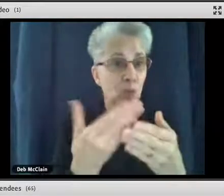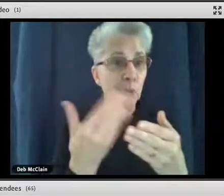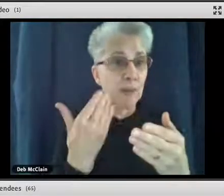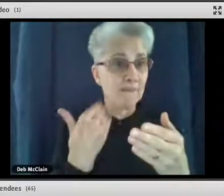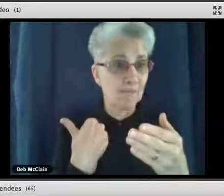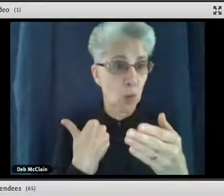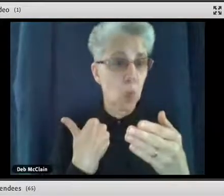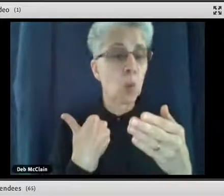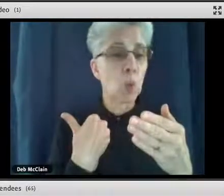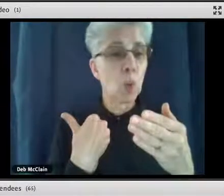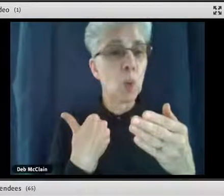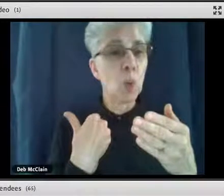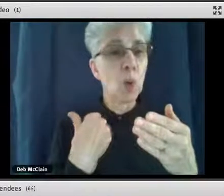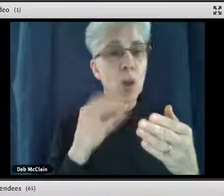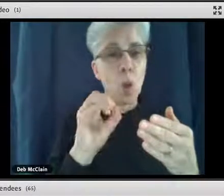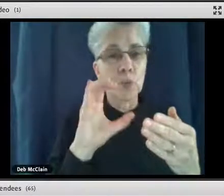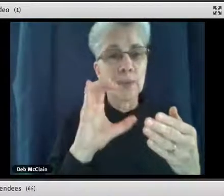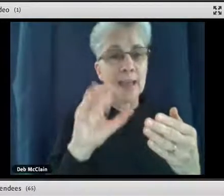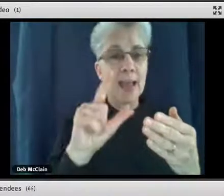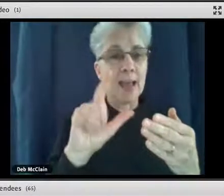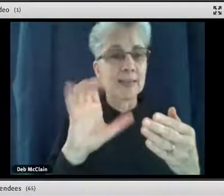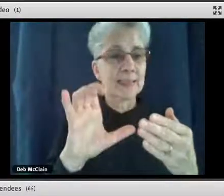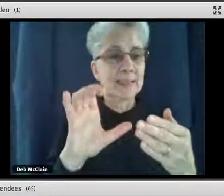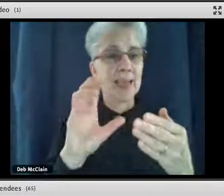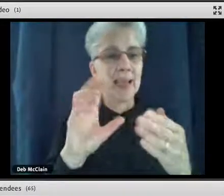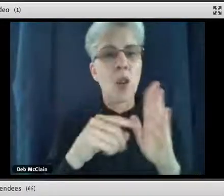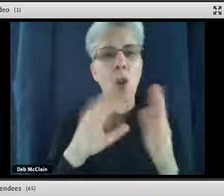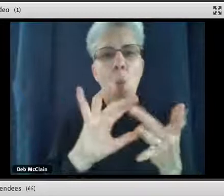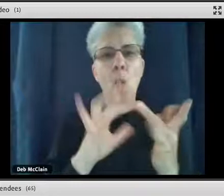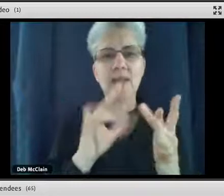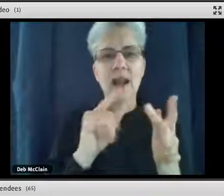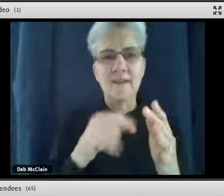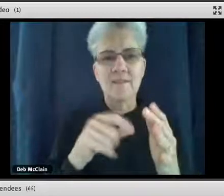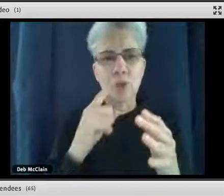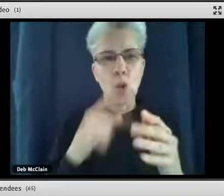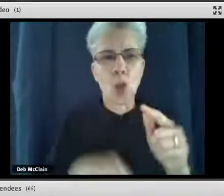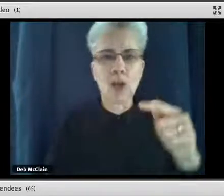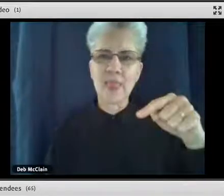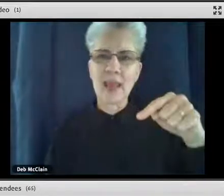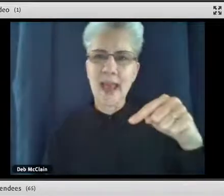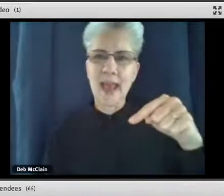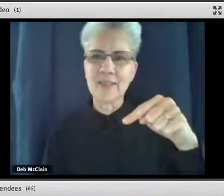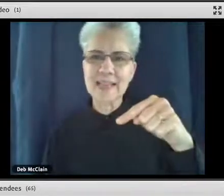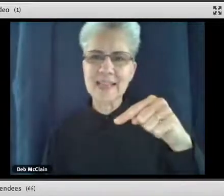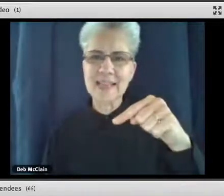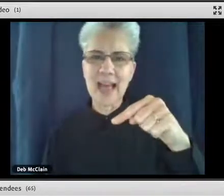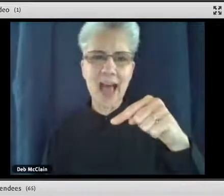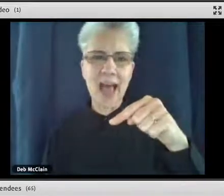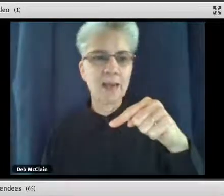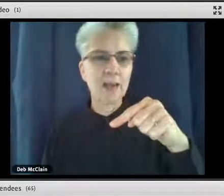to the links that I gave you before, like on the OCLC website, for example, if you look down the left-hand side,